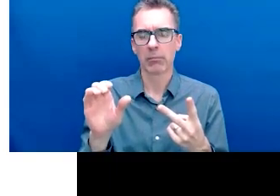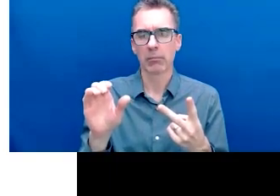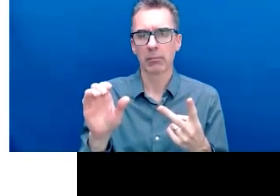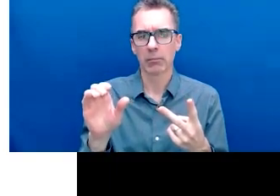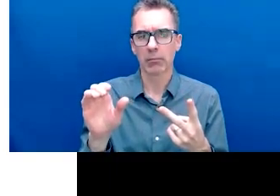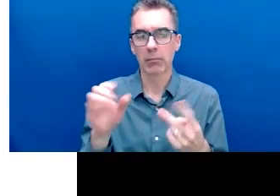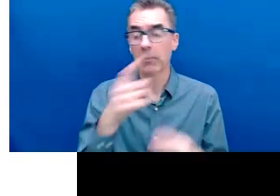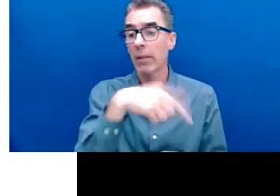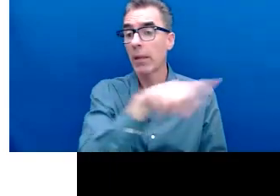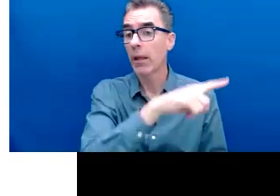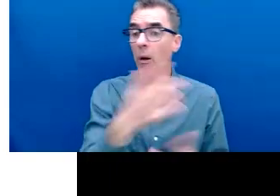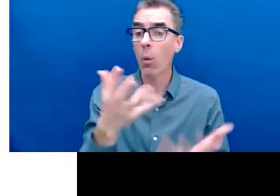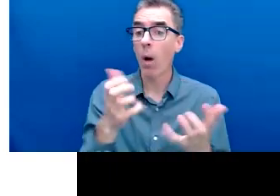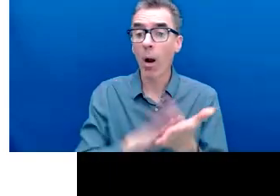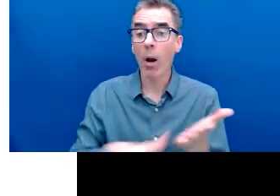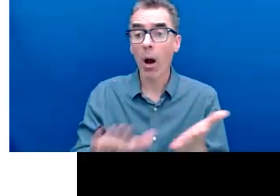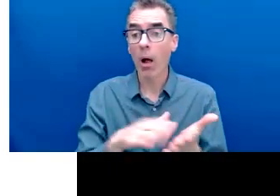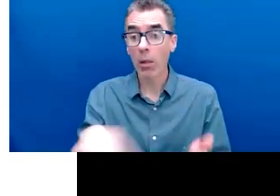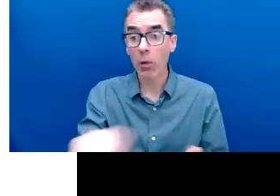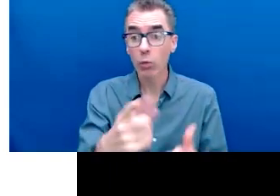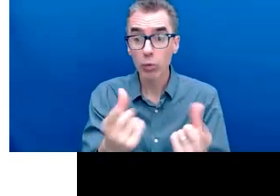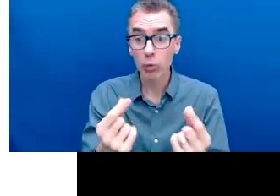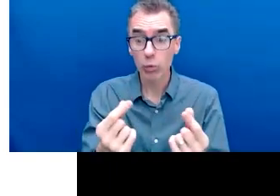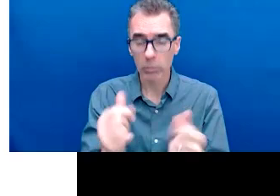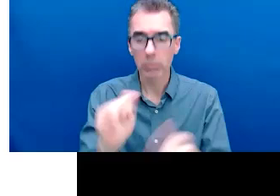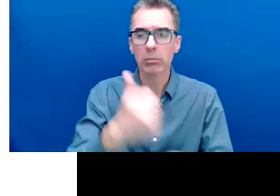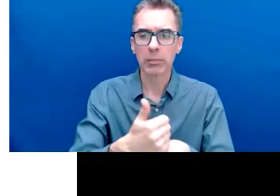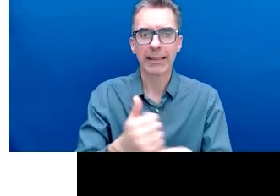is to create zero cost degrees